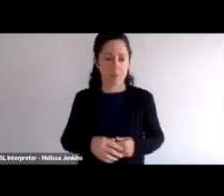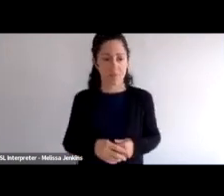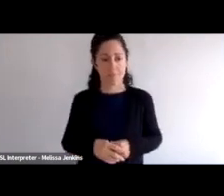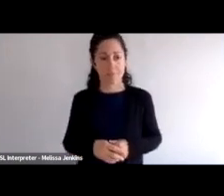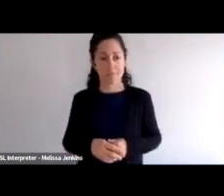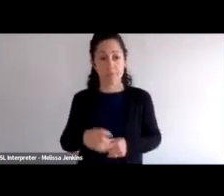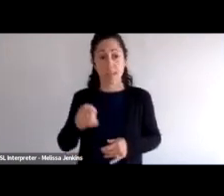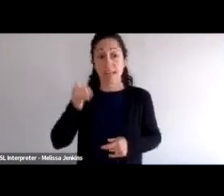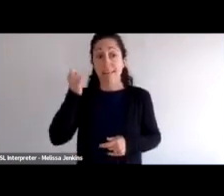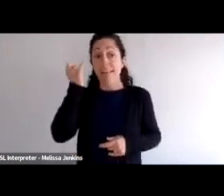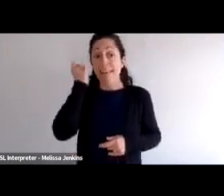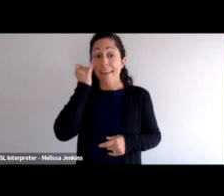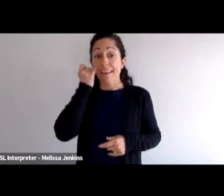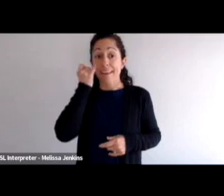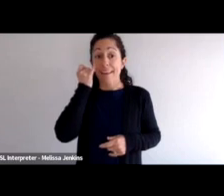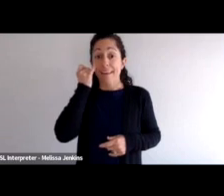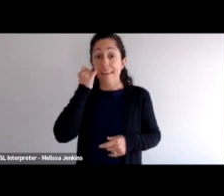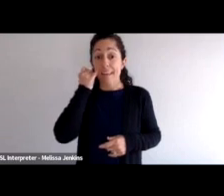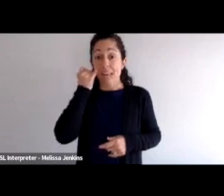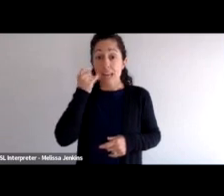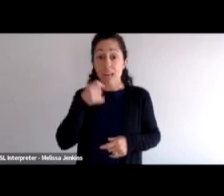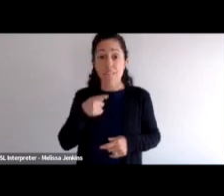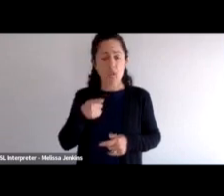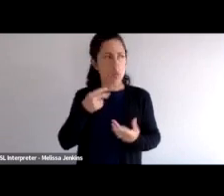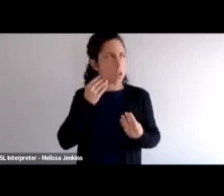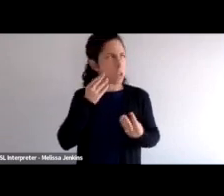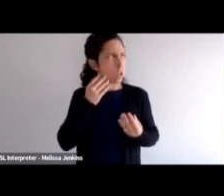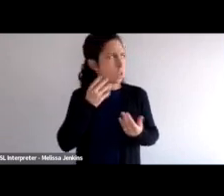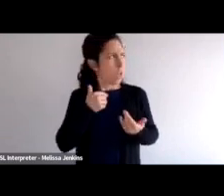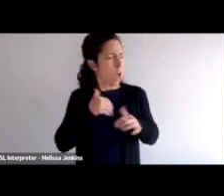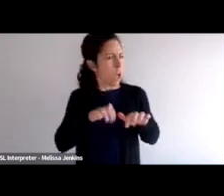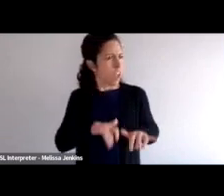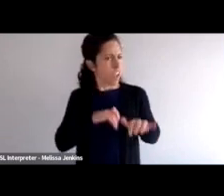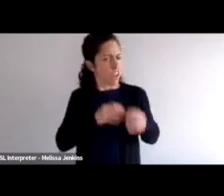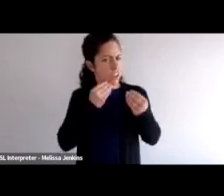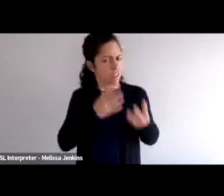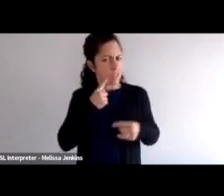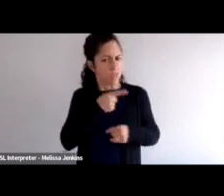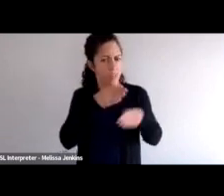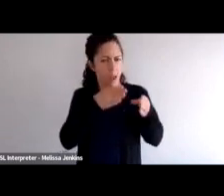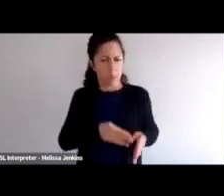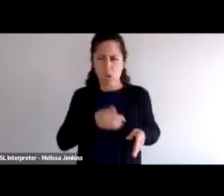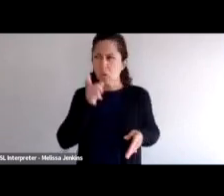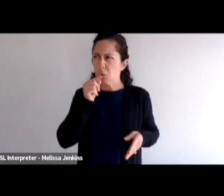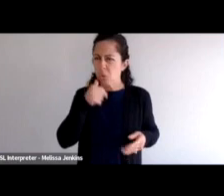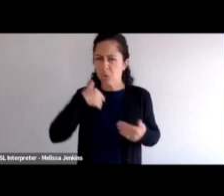you forget who you are entering information, the left upper, excuse me, the upper left corner